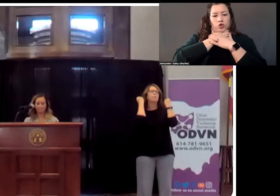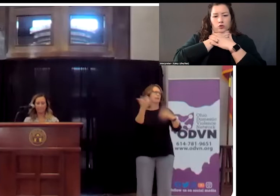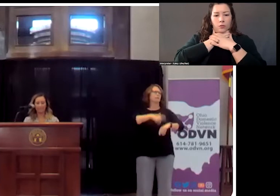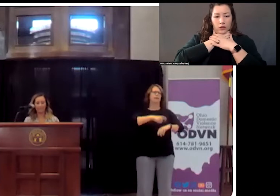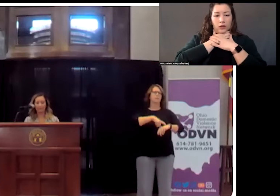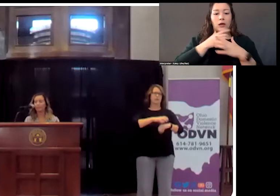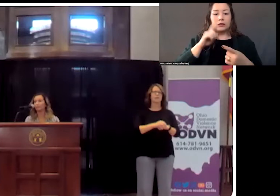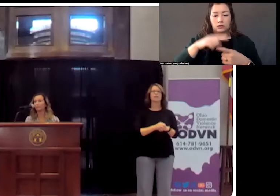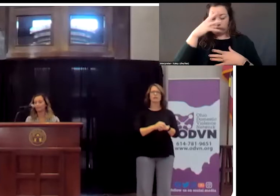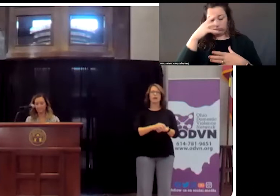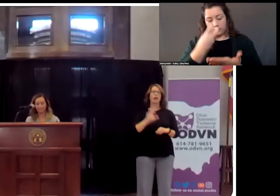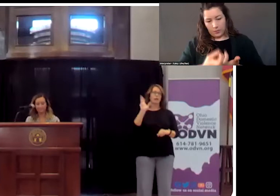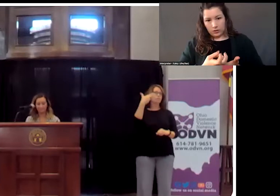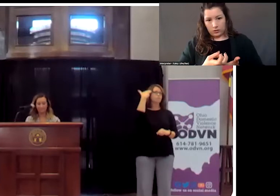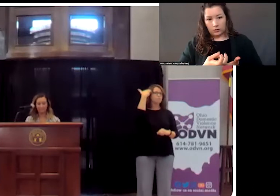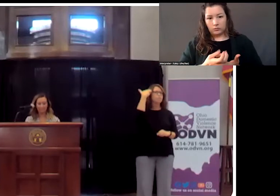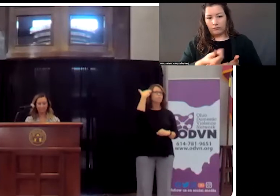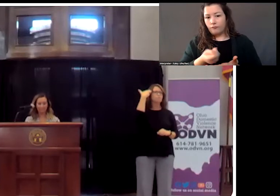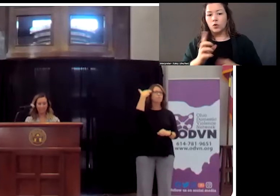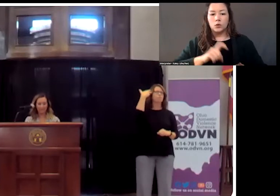and had held me at gunpoint.